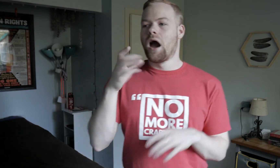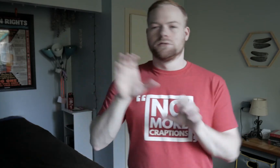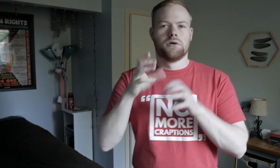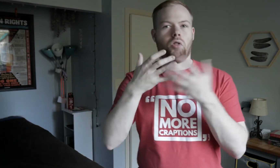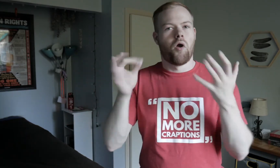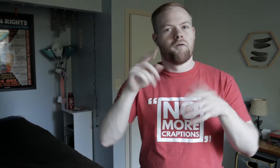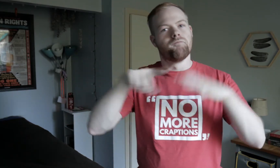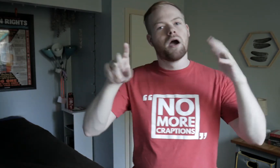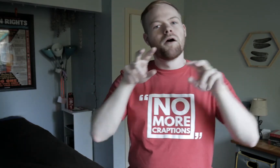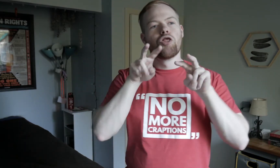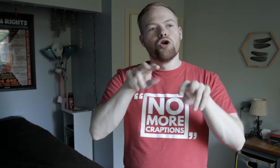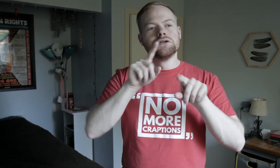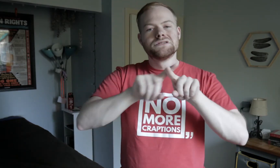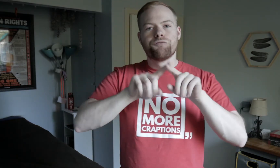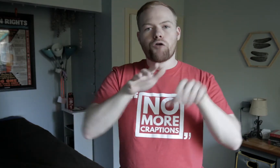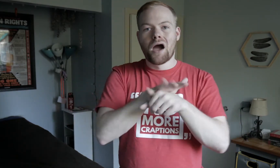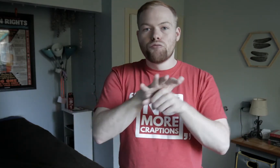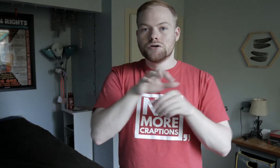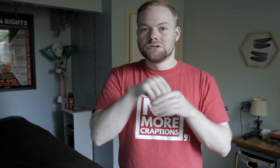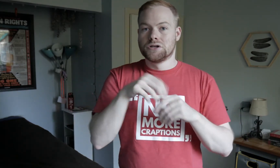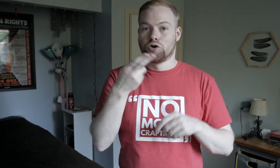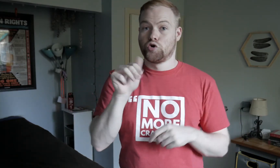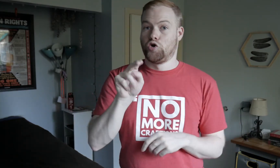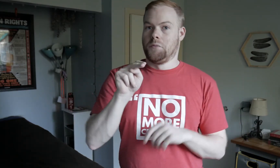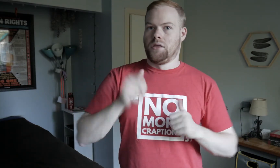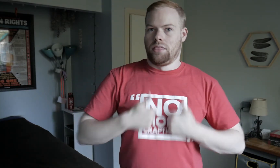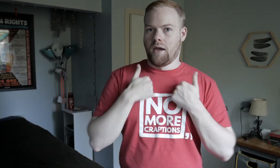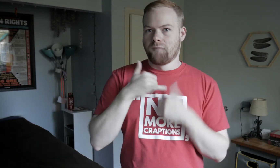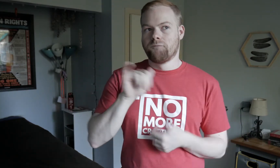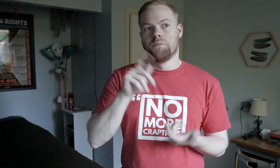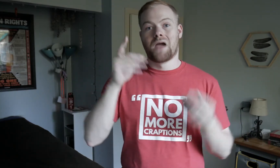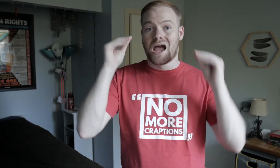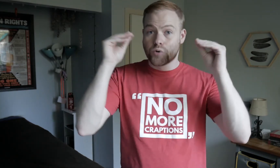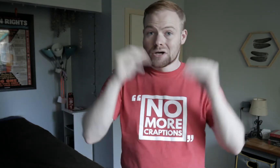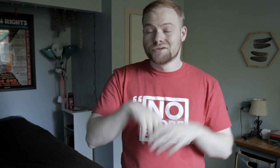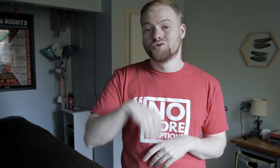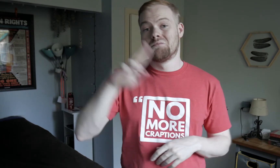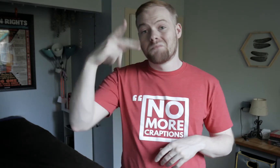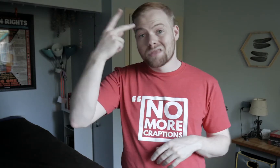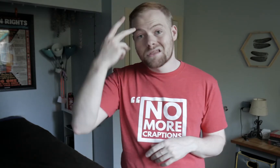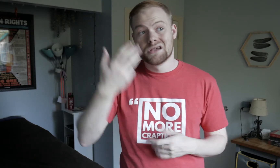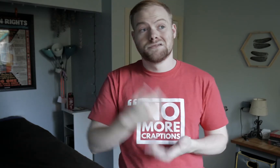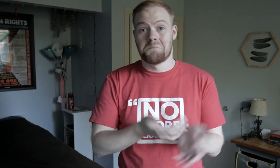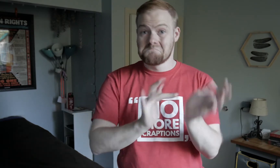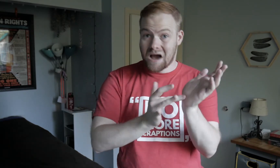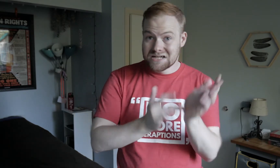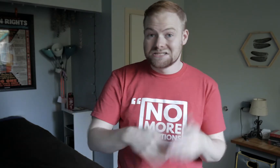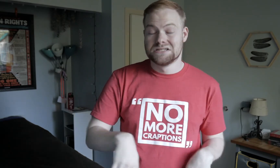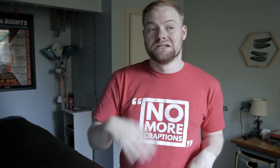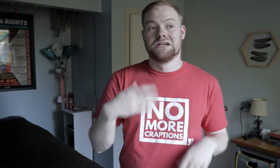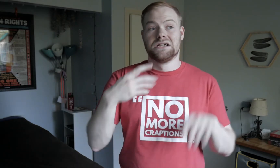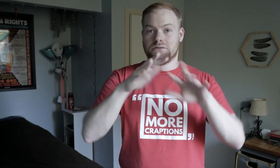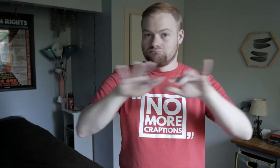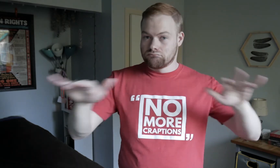It did a lot of variety, looking at different areas in human lives like education, politics, medicine, and so on.